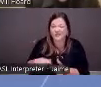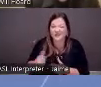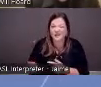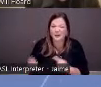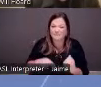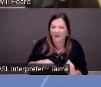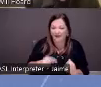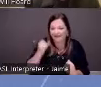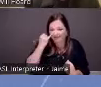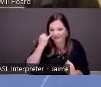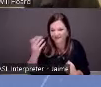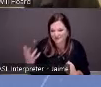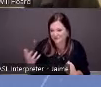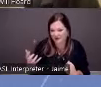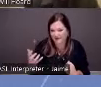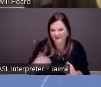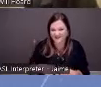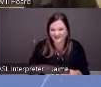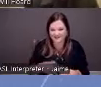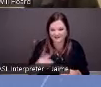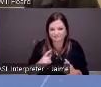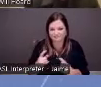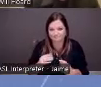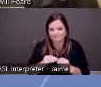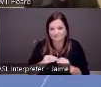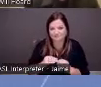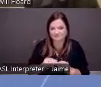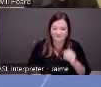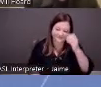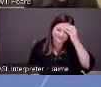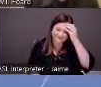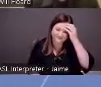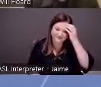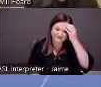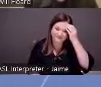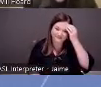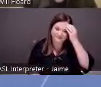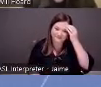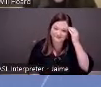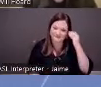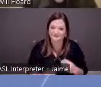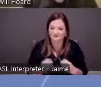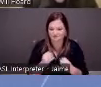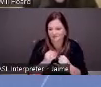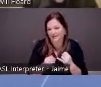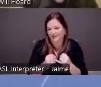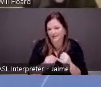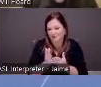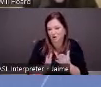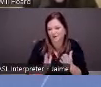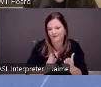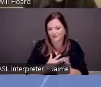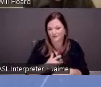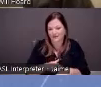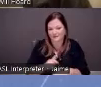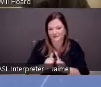if folks want to ask more about them in the last 10 or 15 minutes of our time here together.